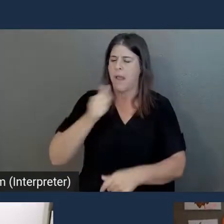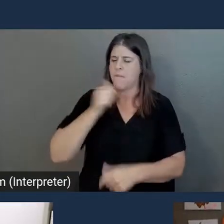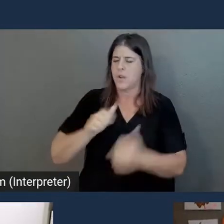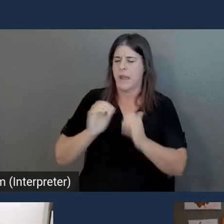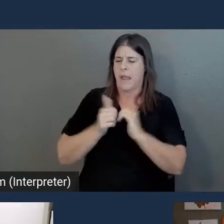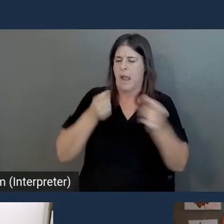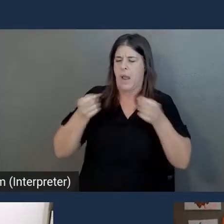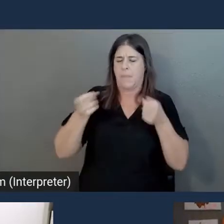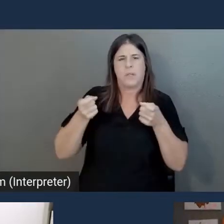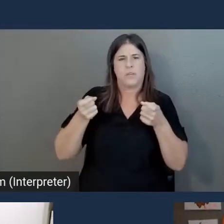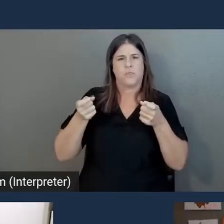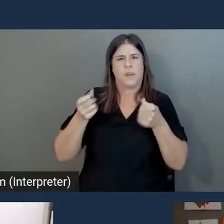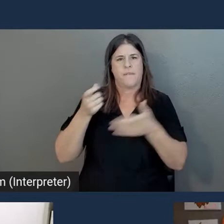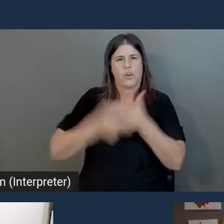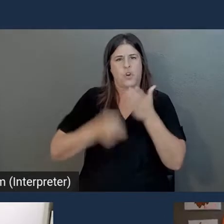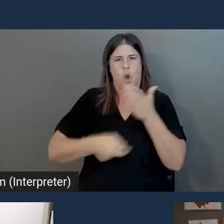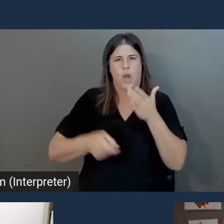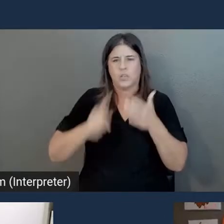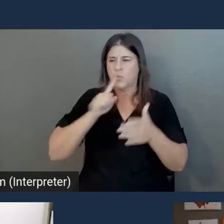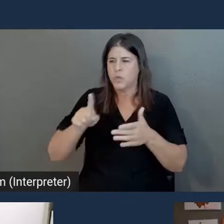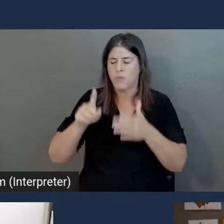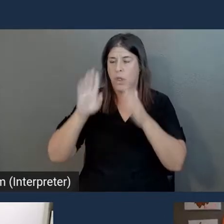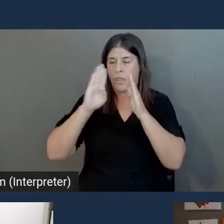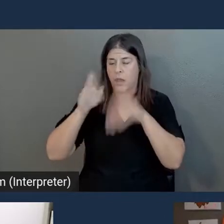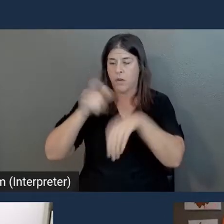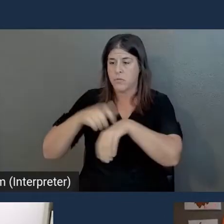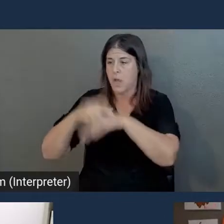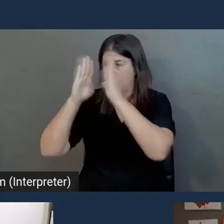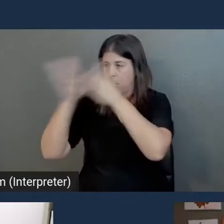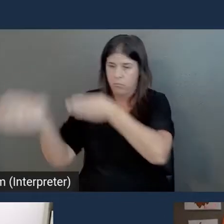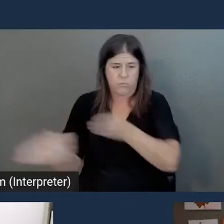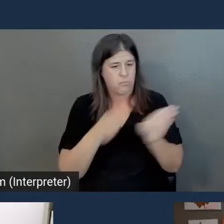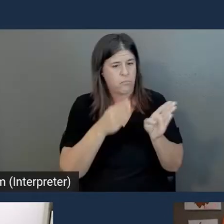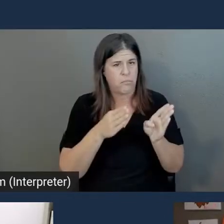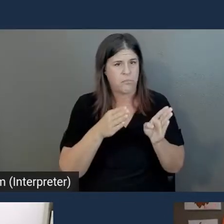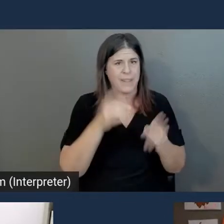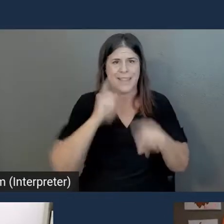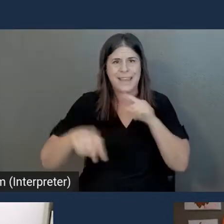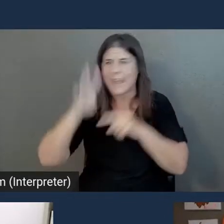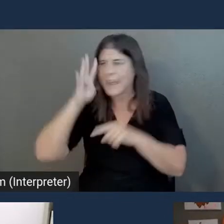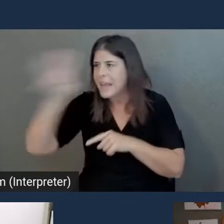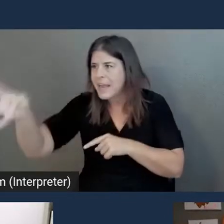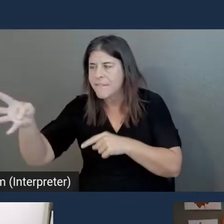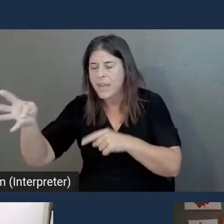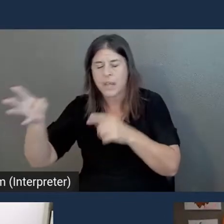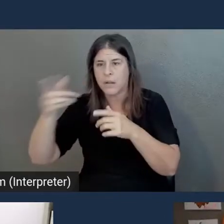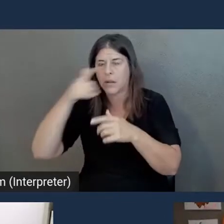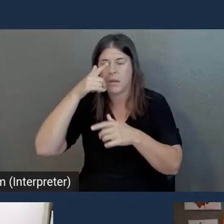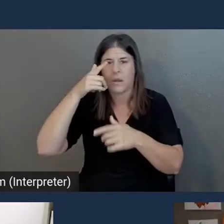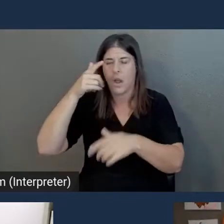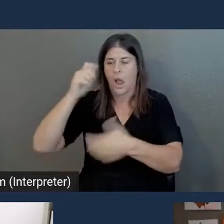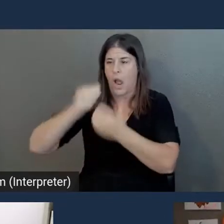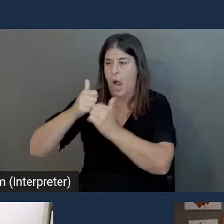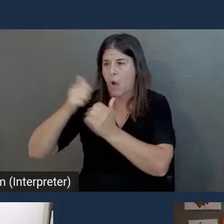Which are taking that time away from innovation, from what could help their business to grow.